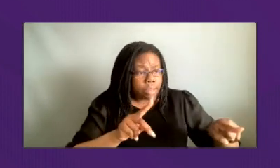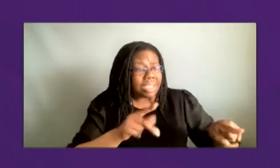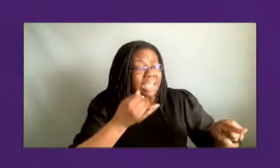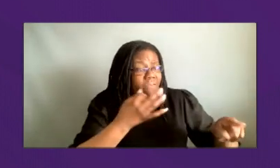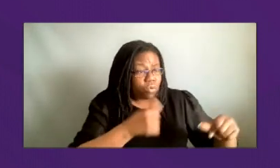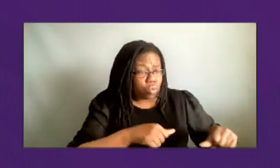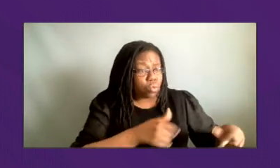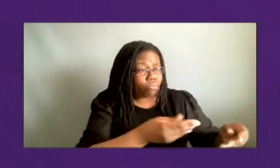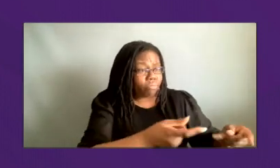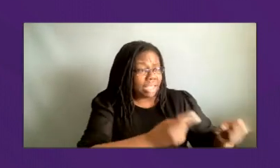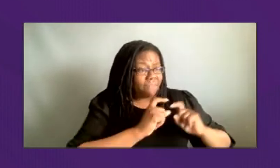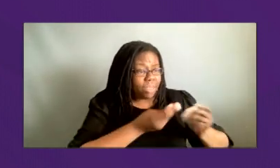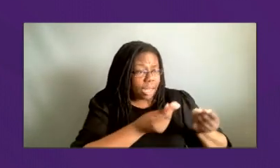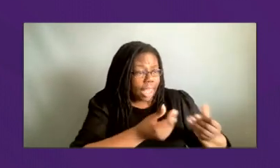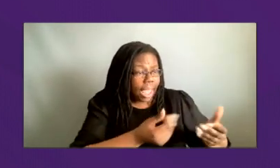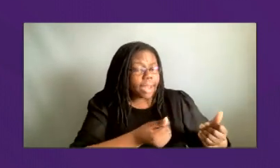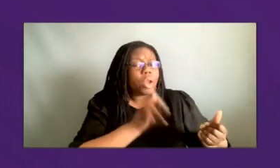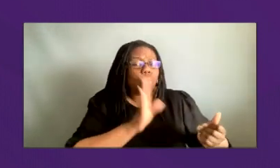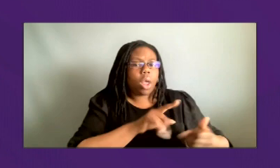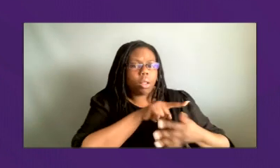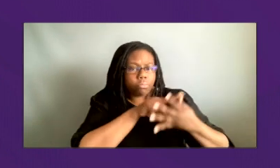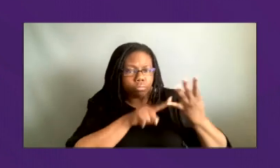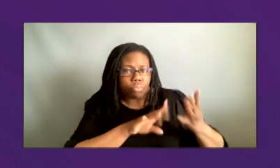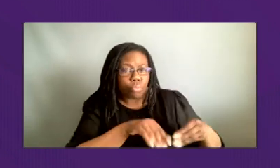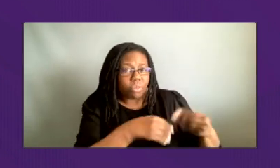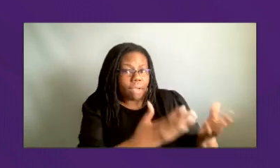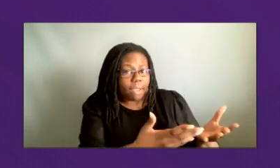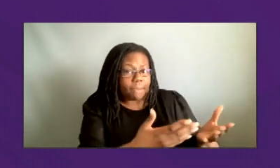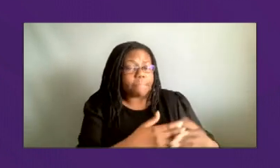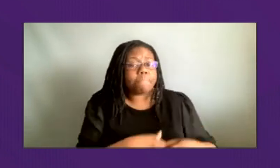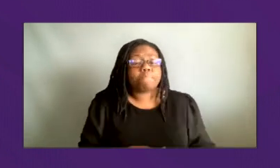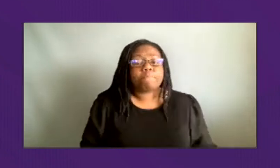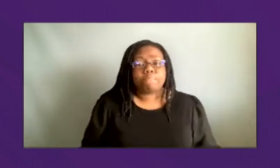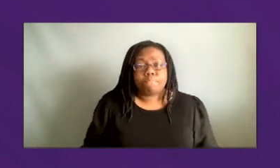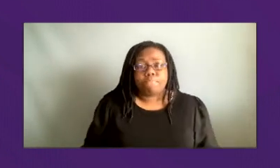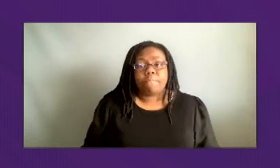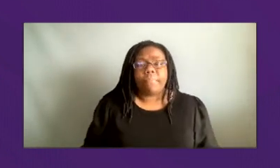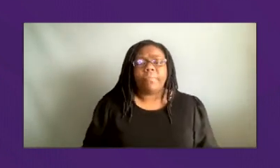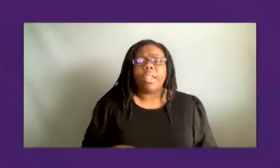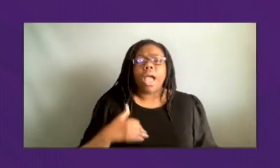President Jackson signed over 70 removal treaties with Native nations, and each nation